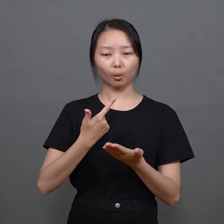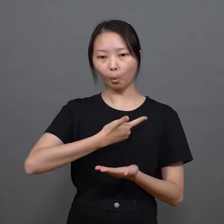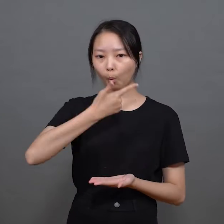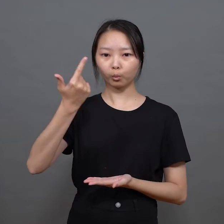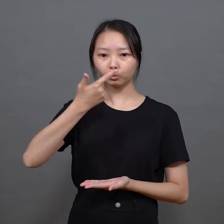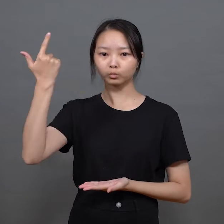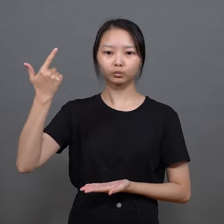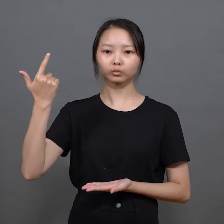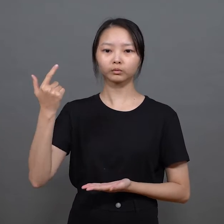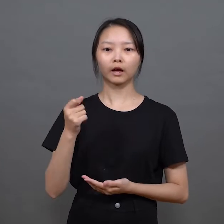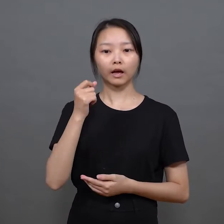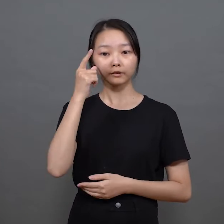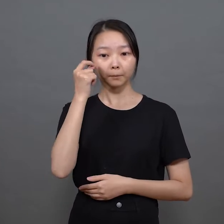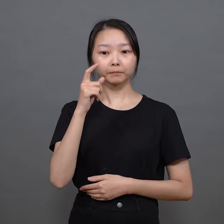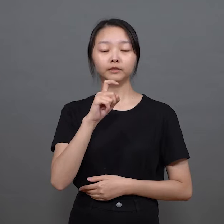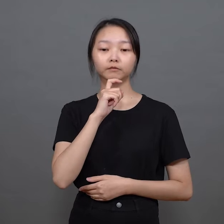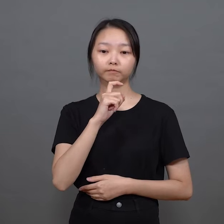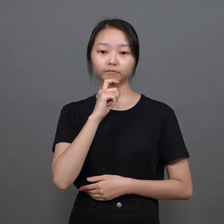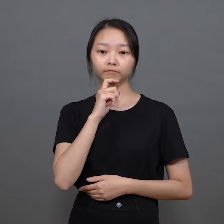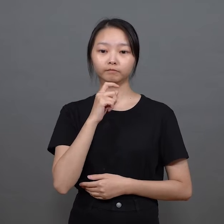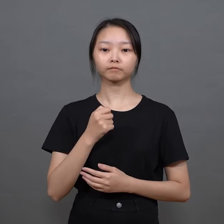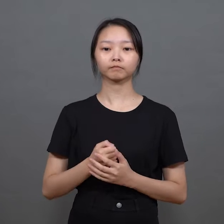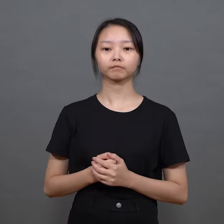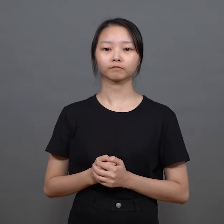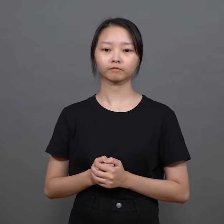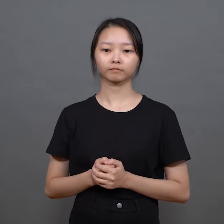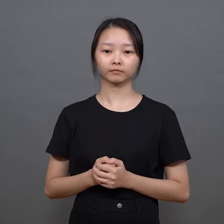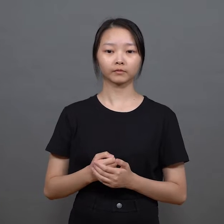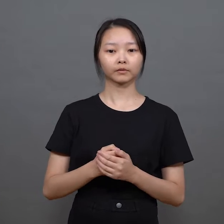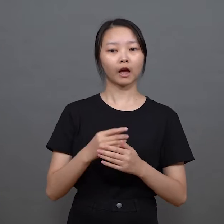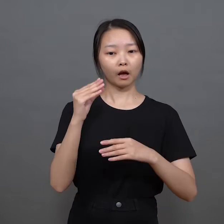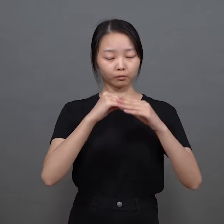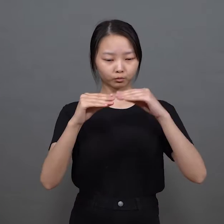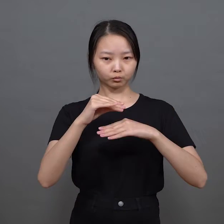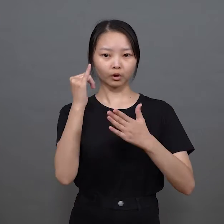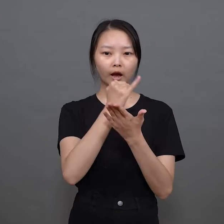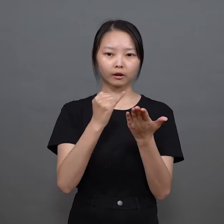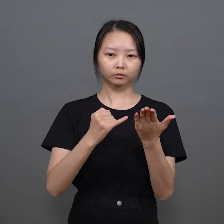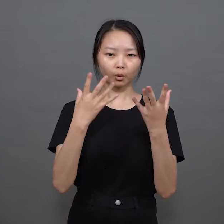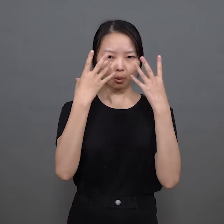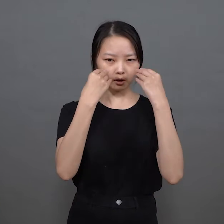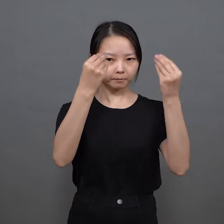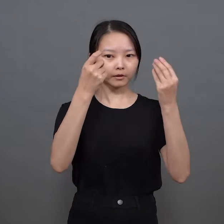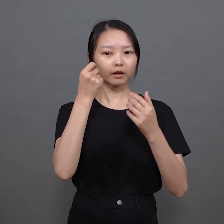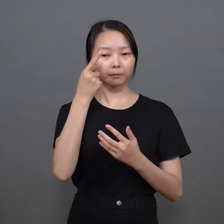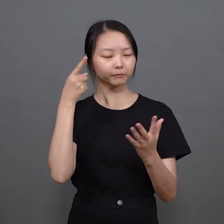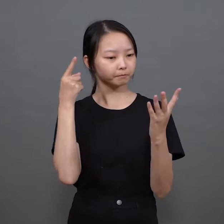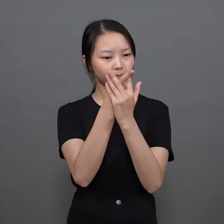was structural but it had an expression And that intrigued me This powerful expression